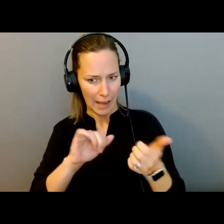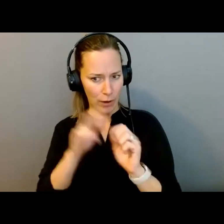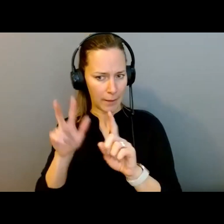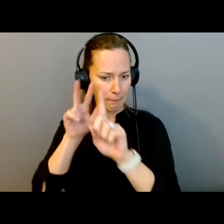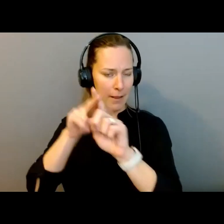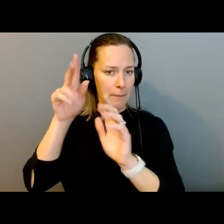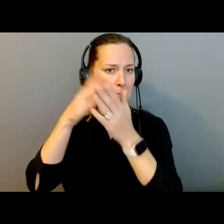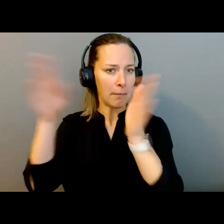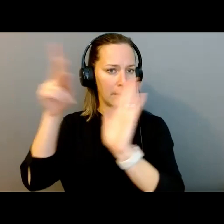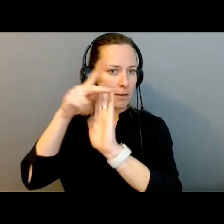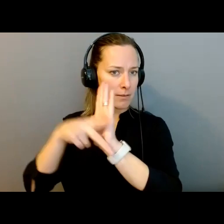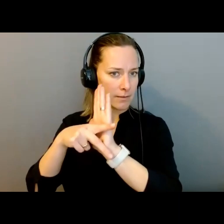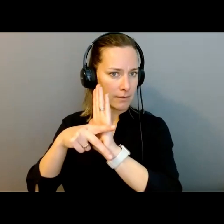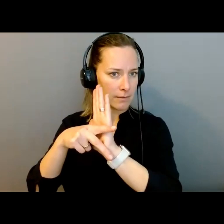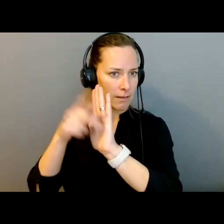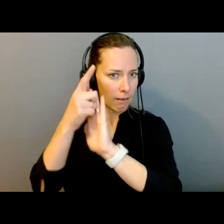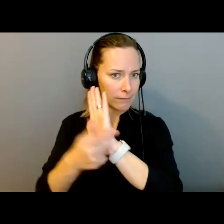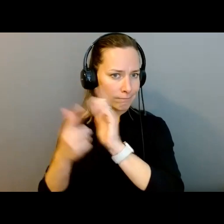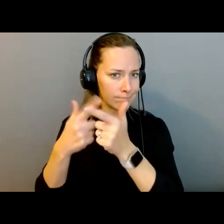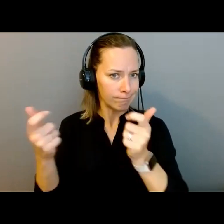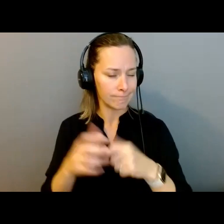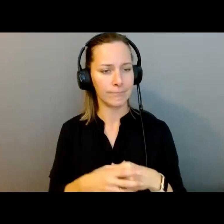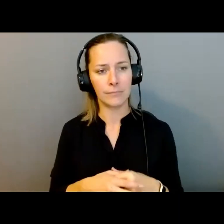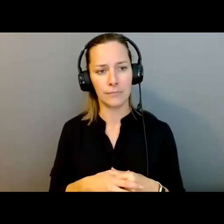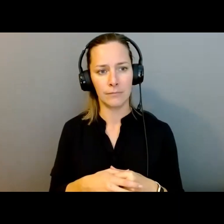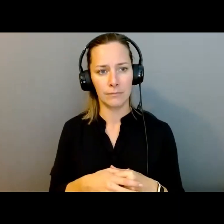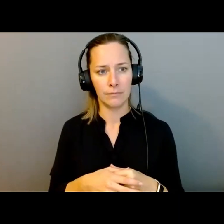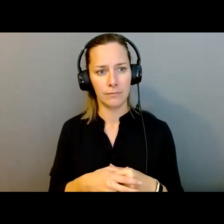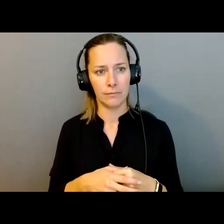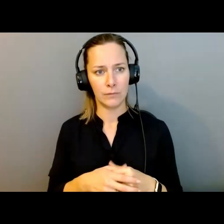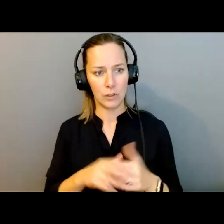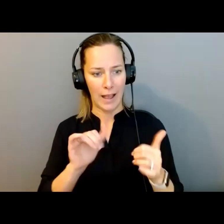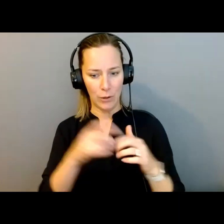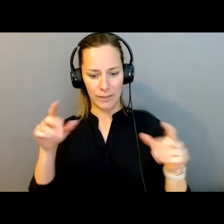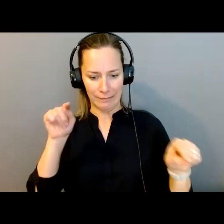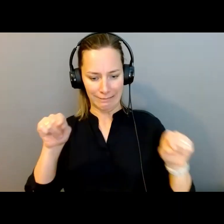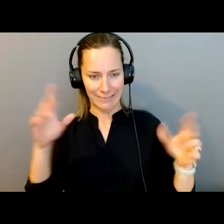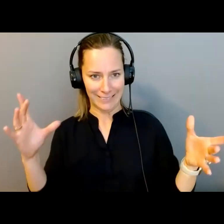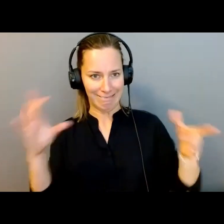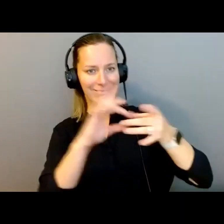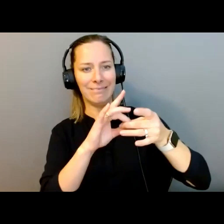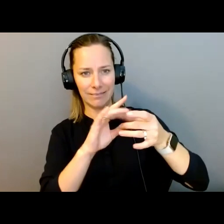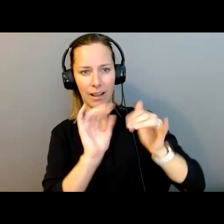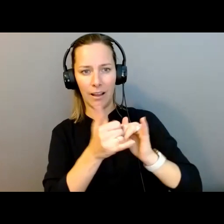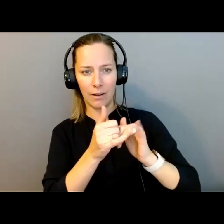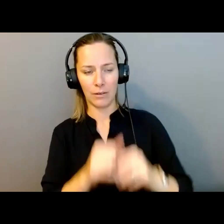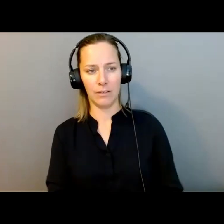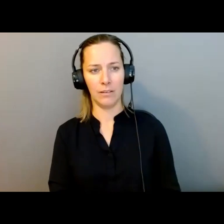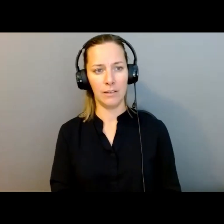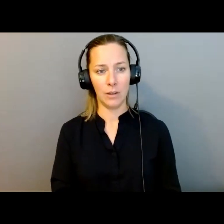involved in figuring out the leap between the two. And I find when releasing information publicly,